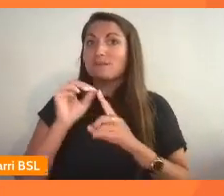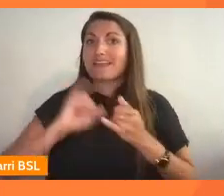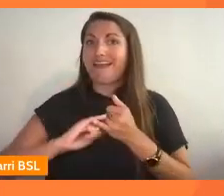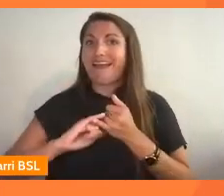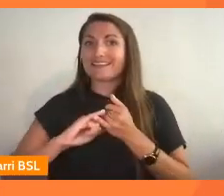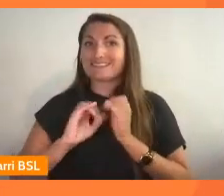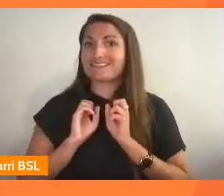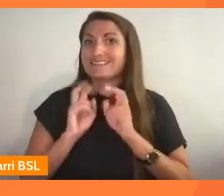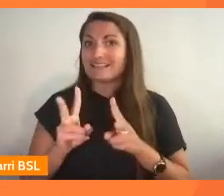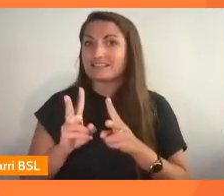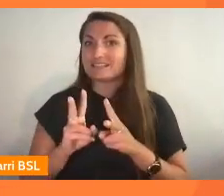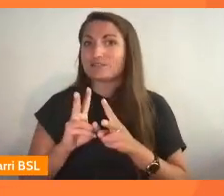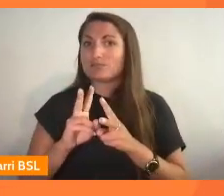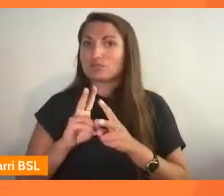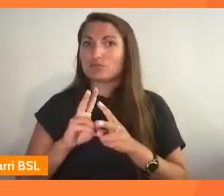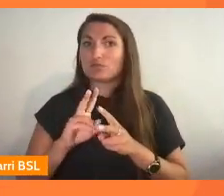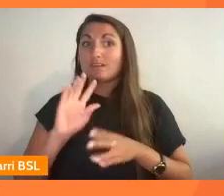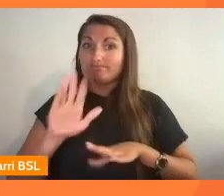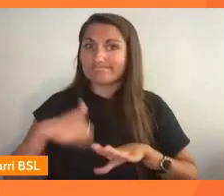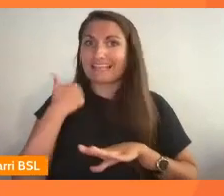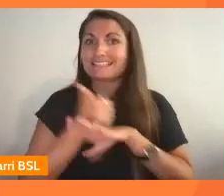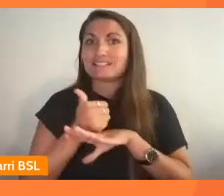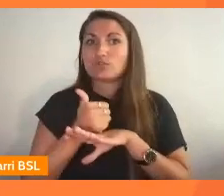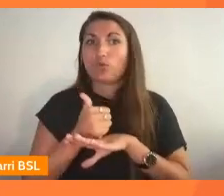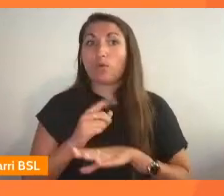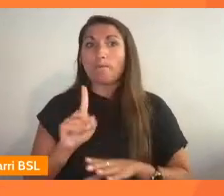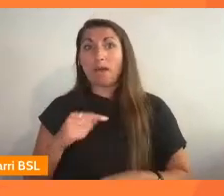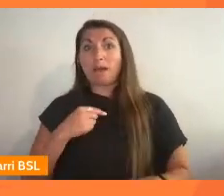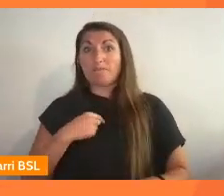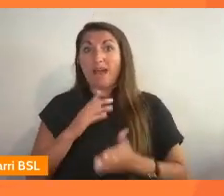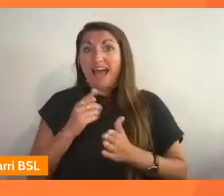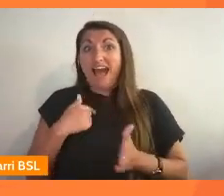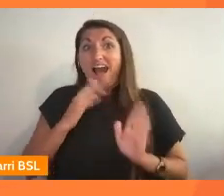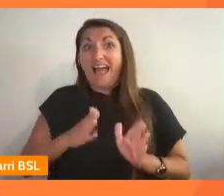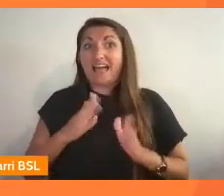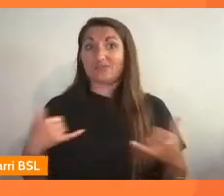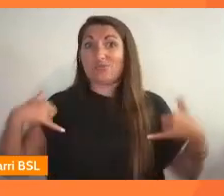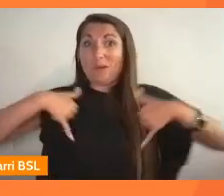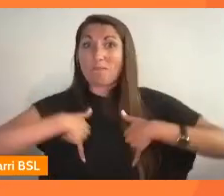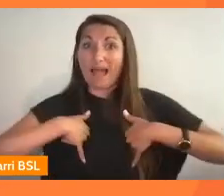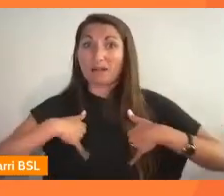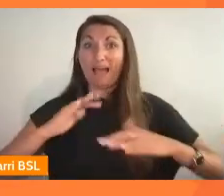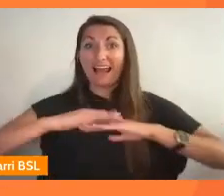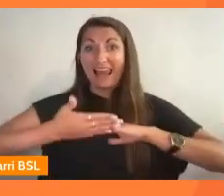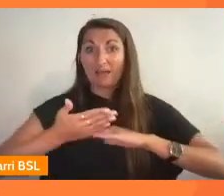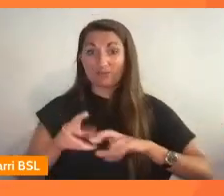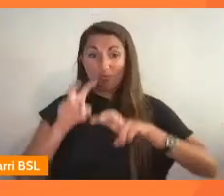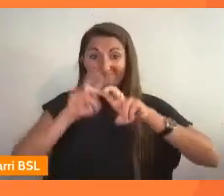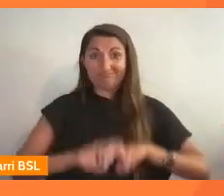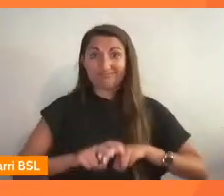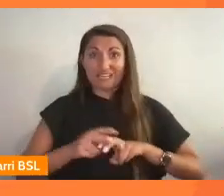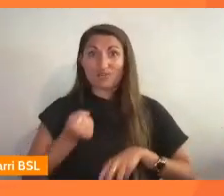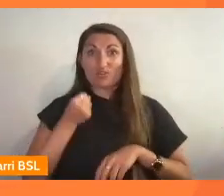But then we had to test it ourselves, which meant me with a backpack and a laptop on a train, paying for a ticket and then going